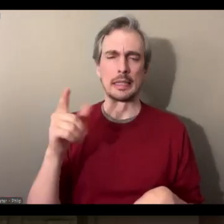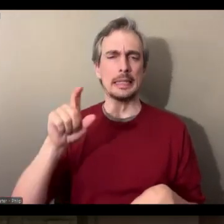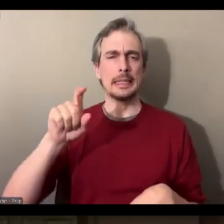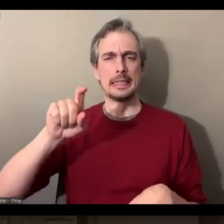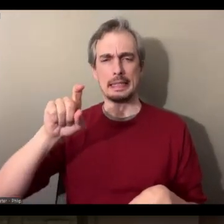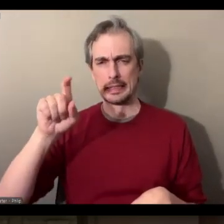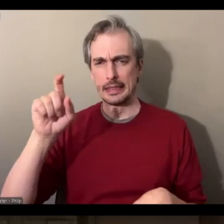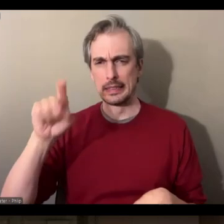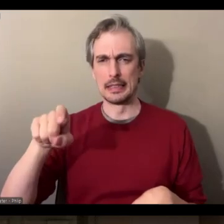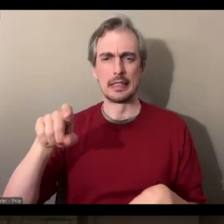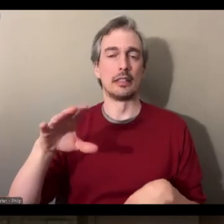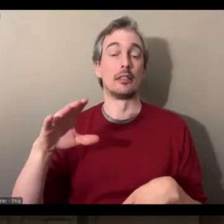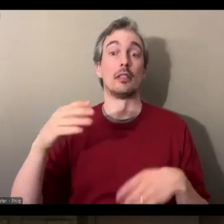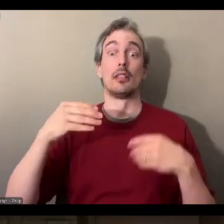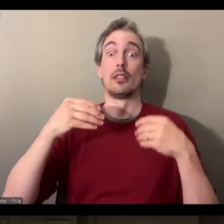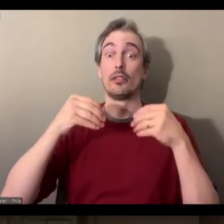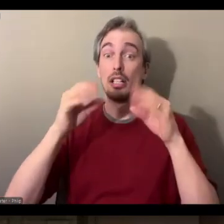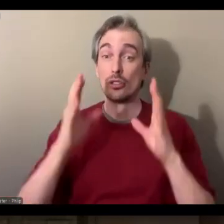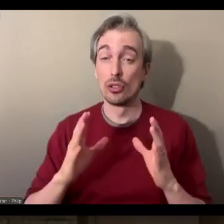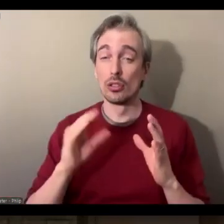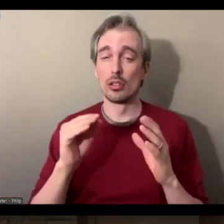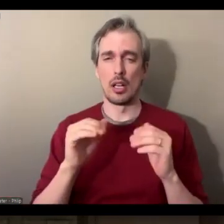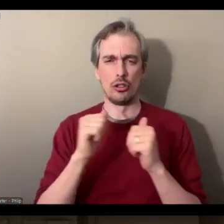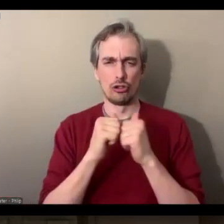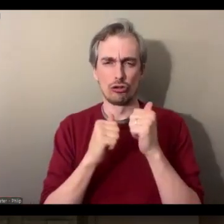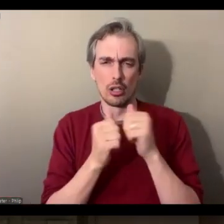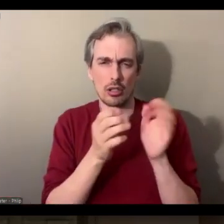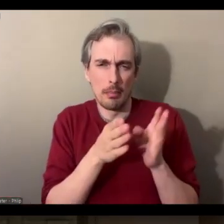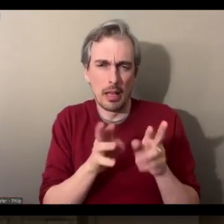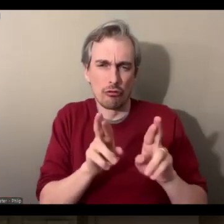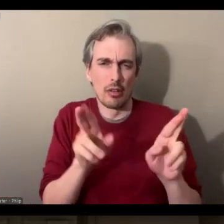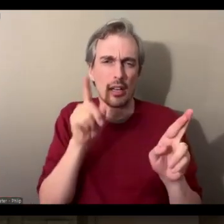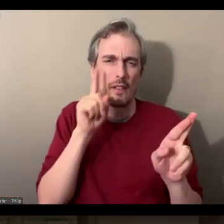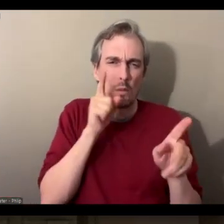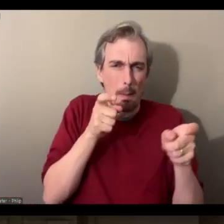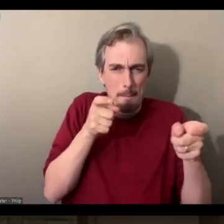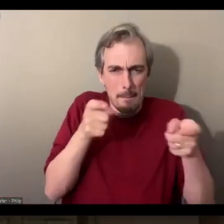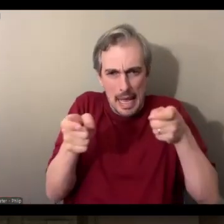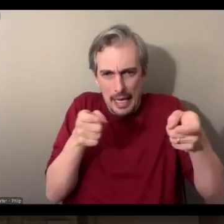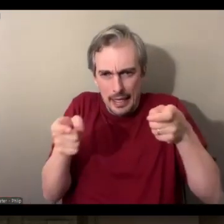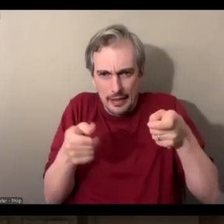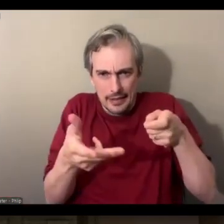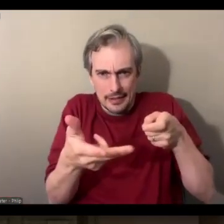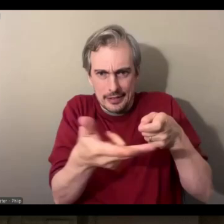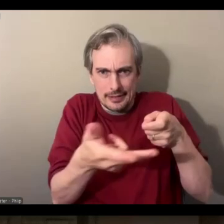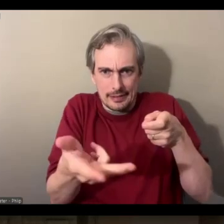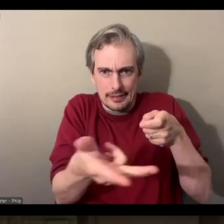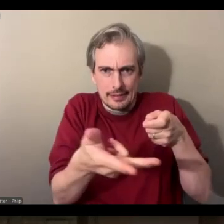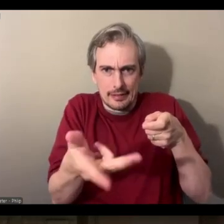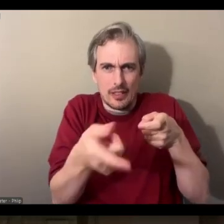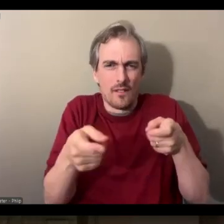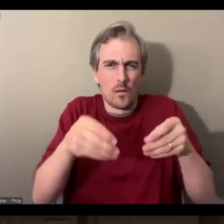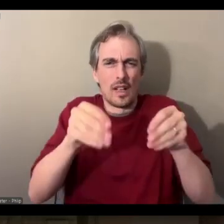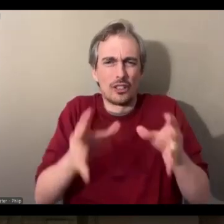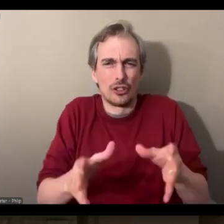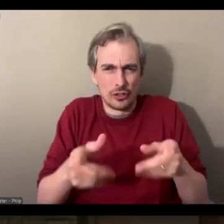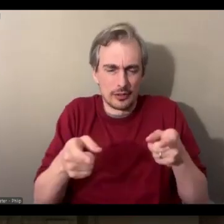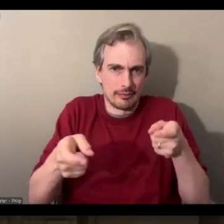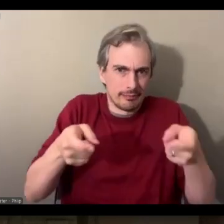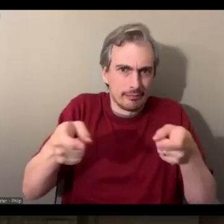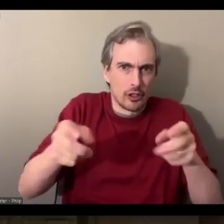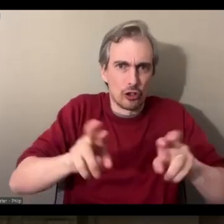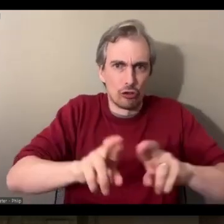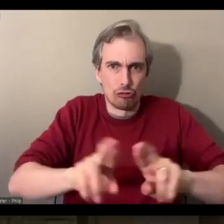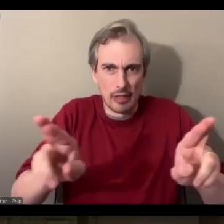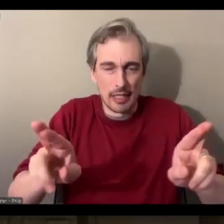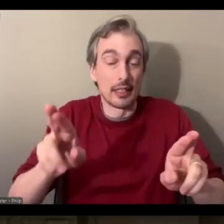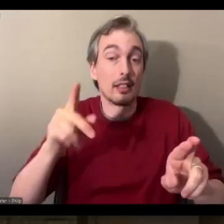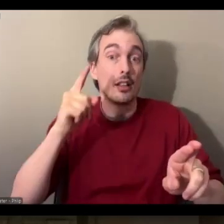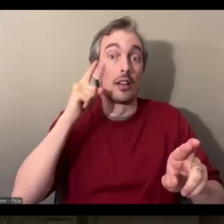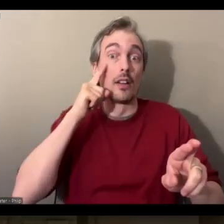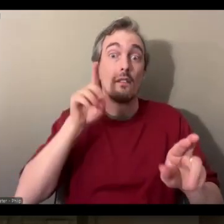this process successful. The road to getting the contracts ready and getting all the folks in the